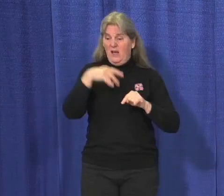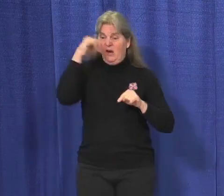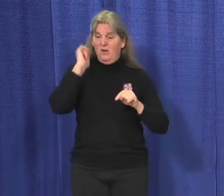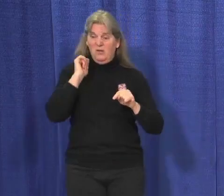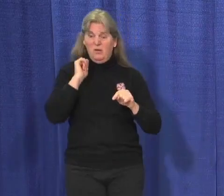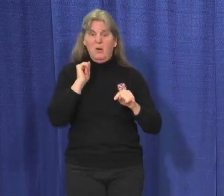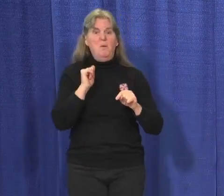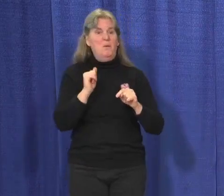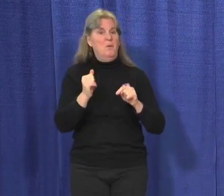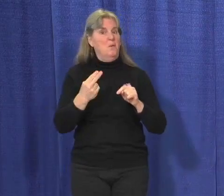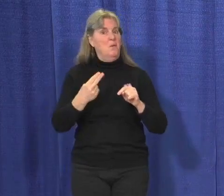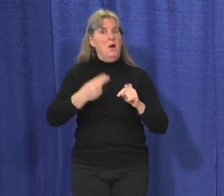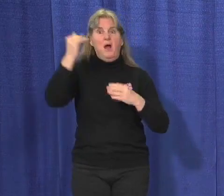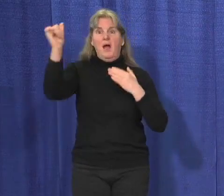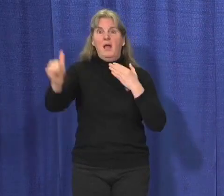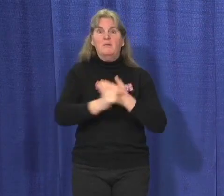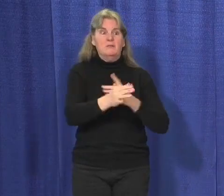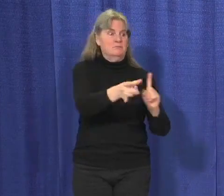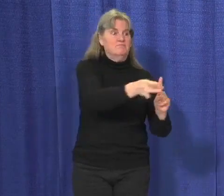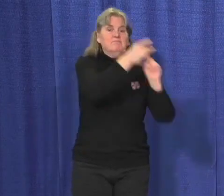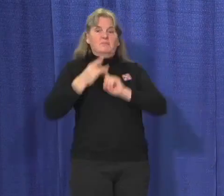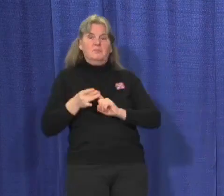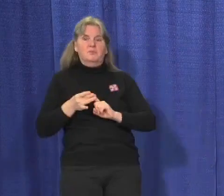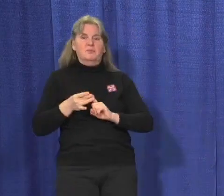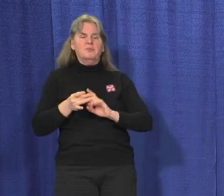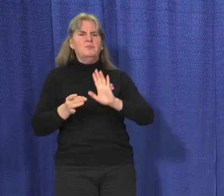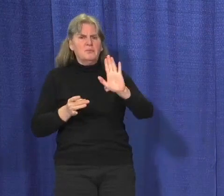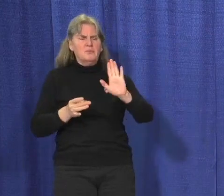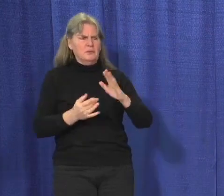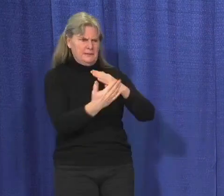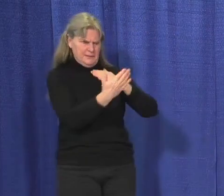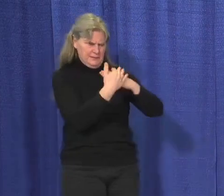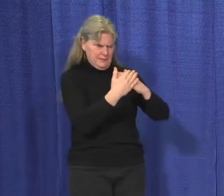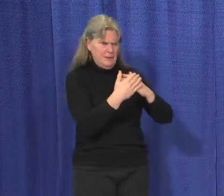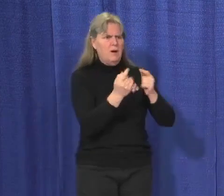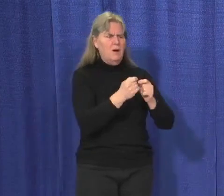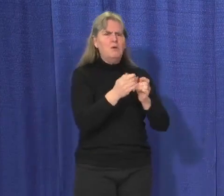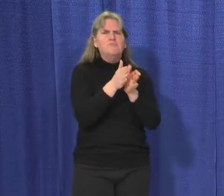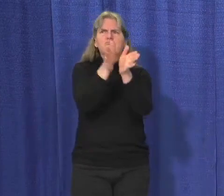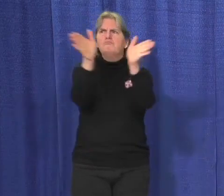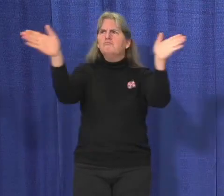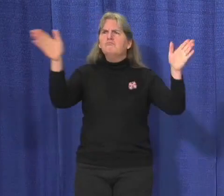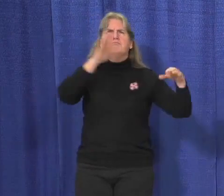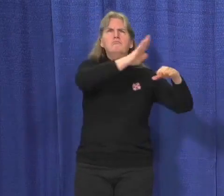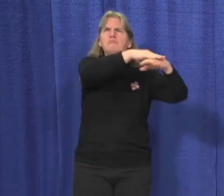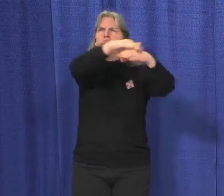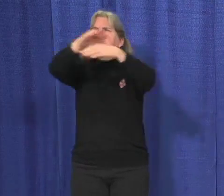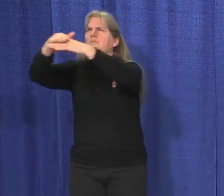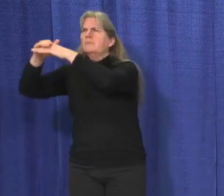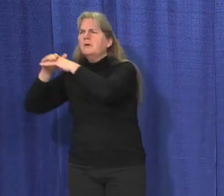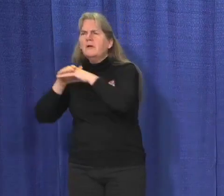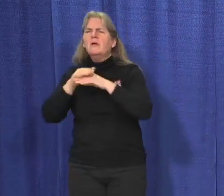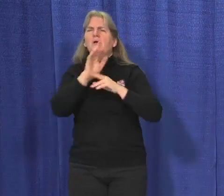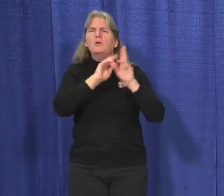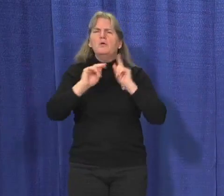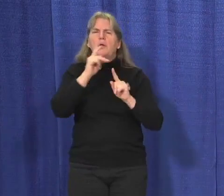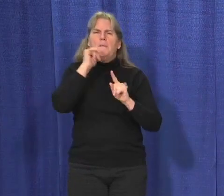transmission went up. When we were advised of the outbreak we issued a notification to all of those who